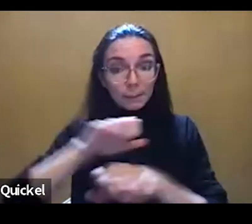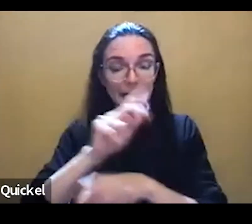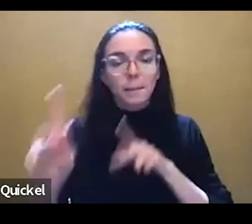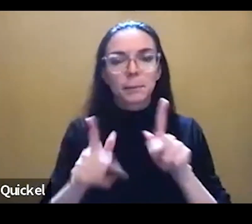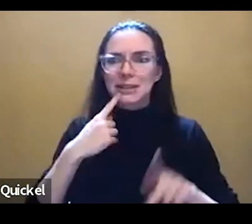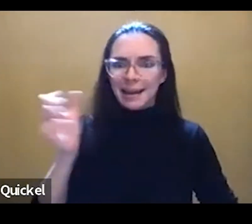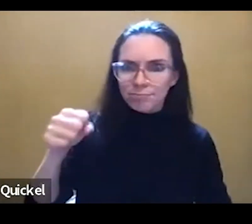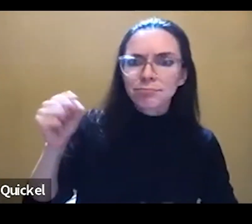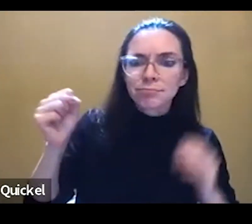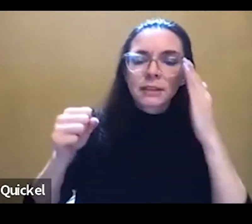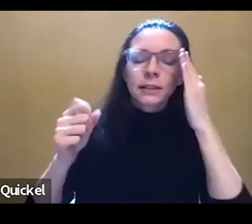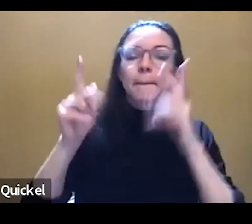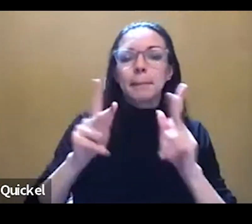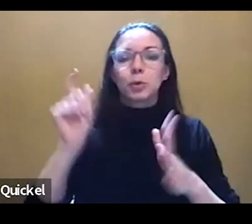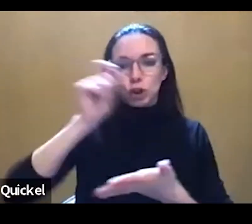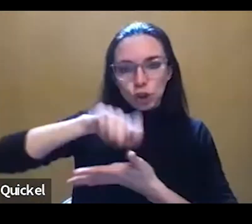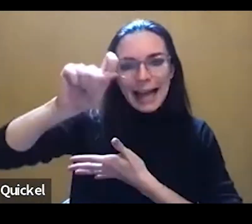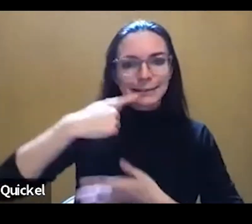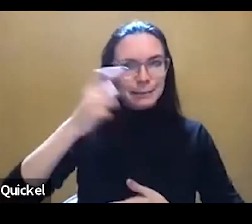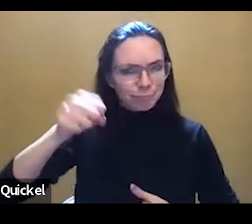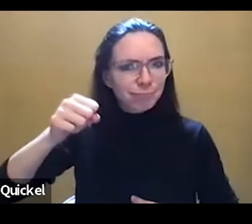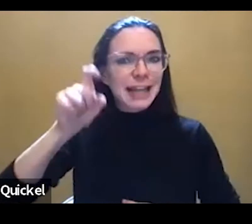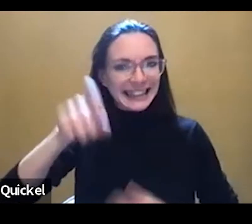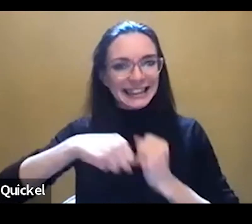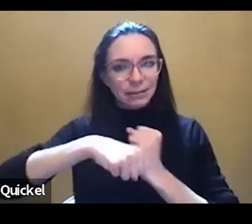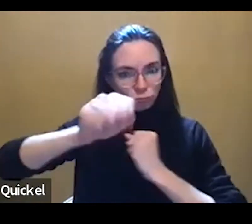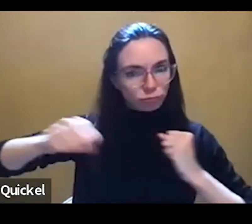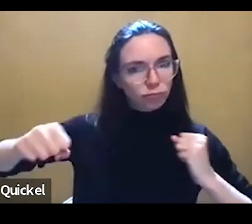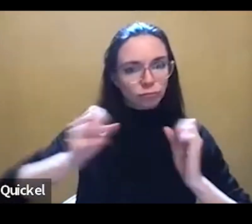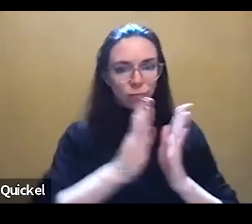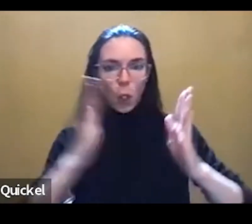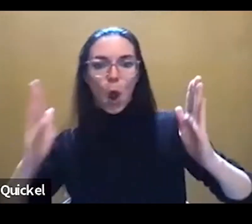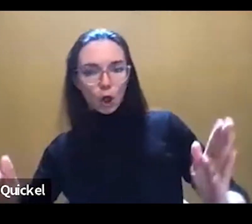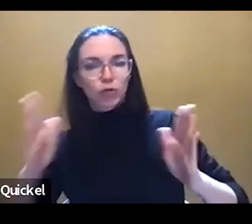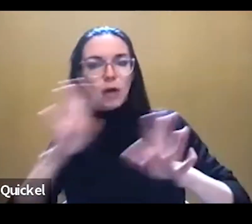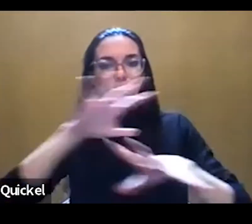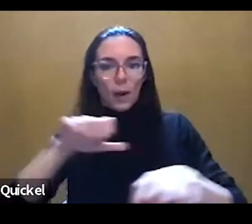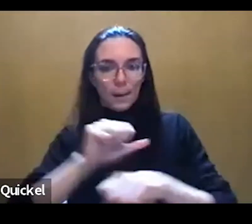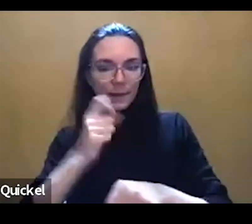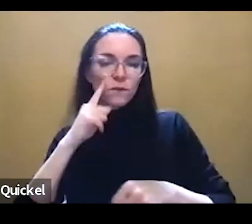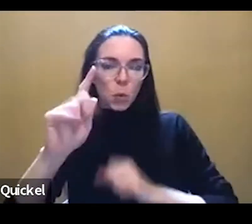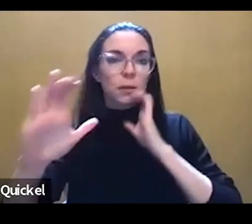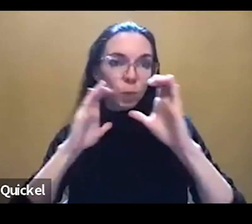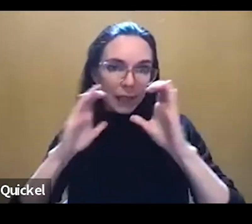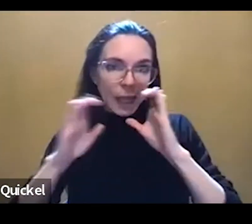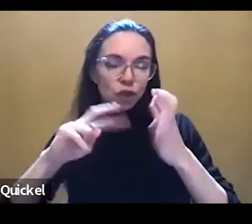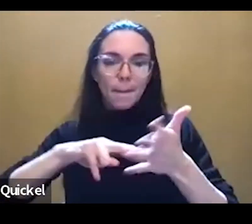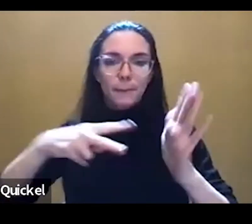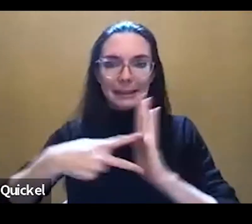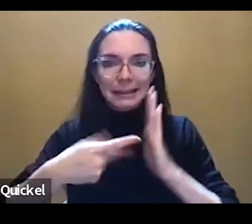There were people who checked that box and said "Yes, I generally will need a longer appointment for communication purposes or